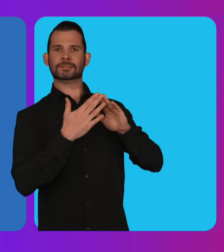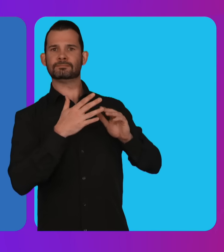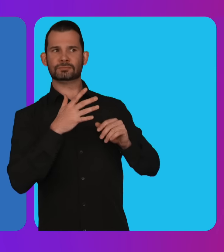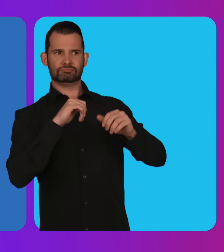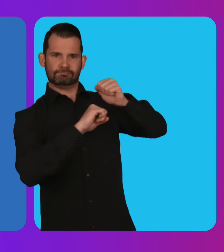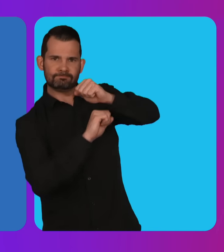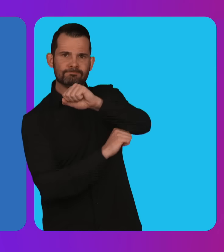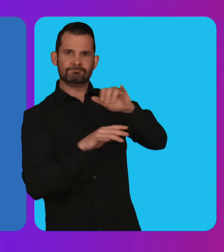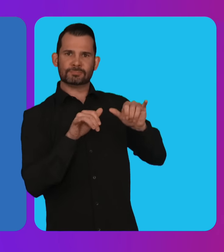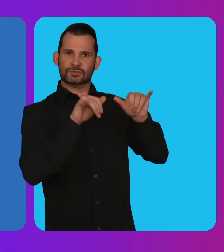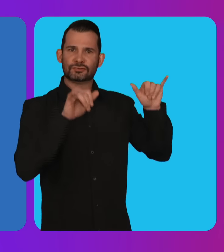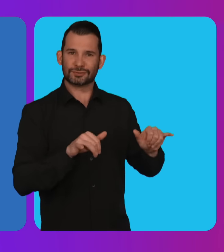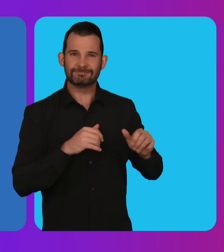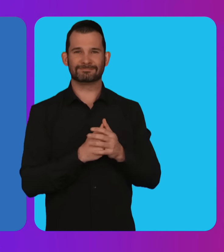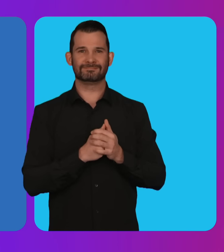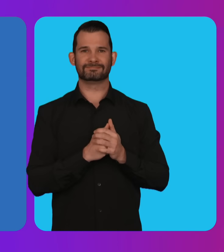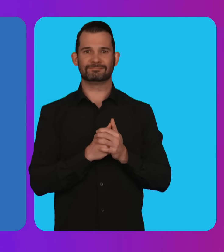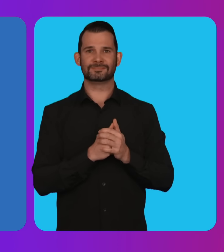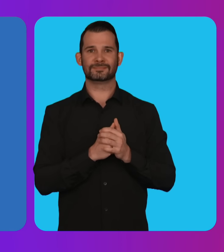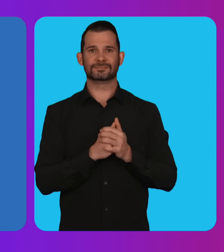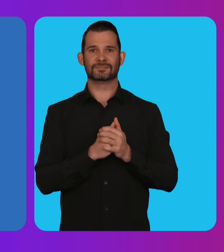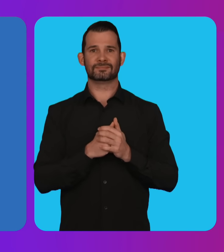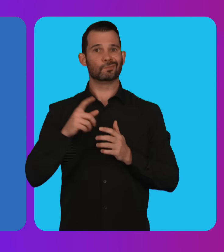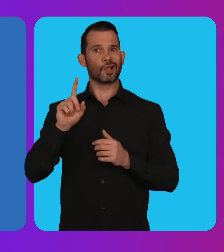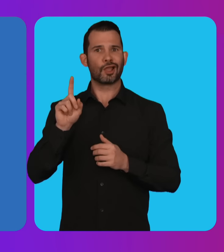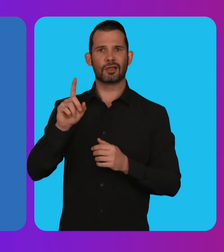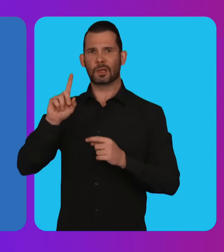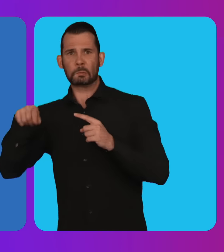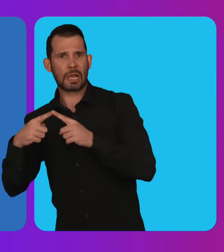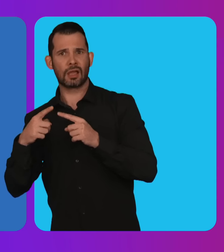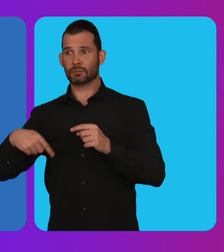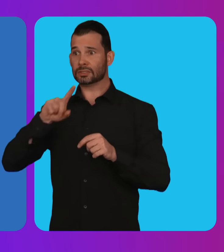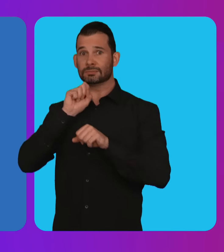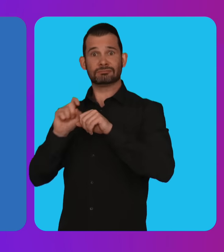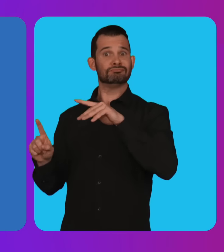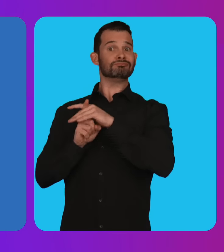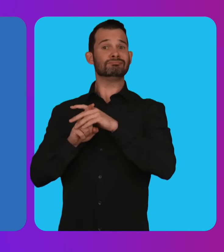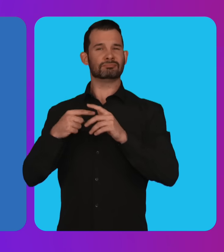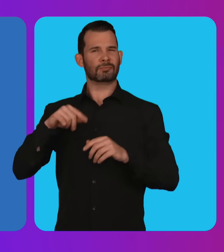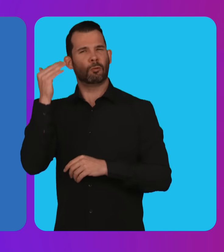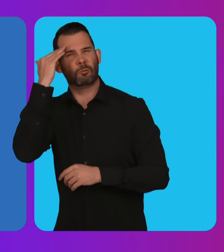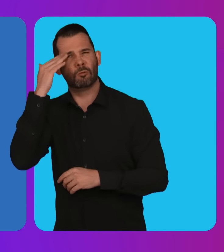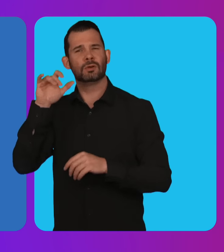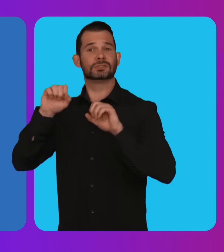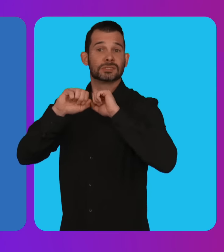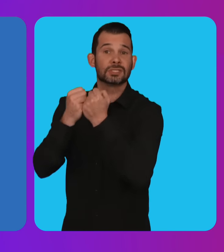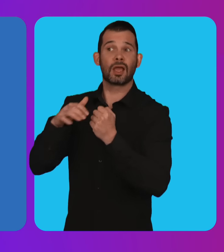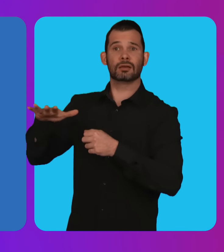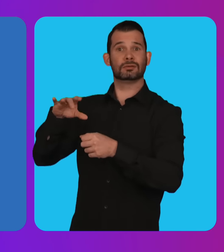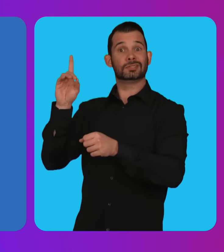And where and when we exist, we know that societies and democracies are healthier as a result.